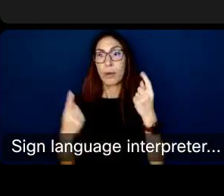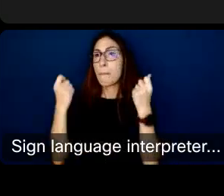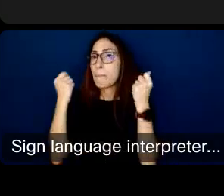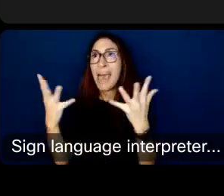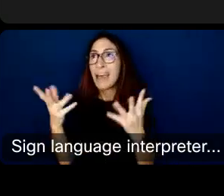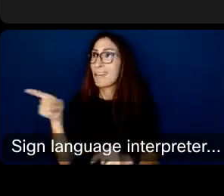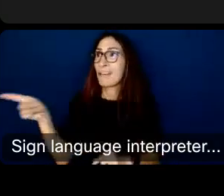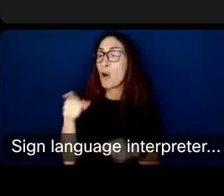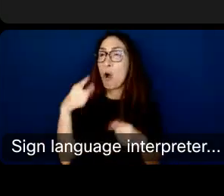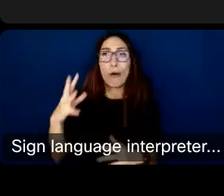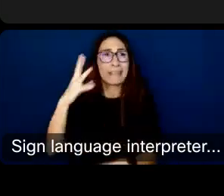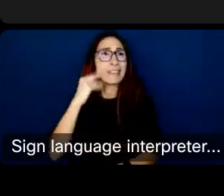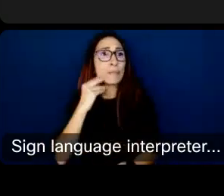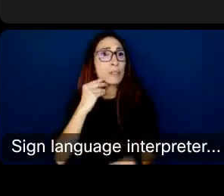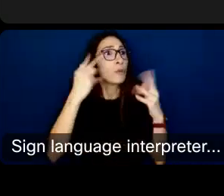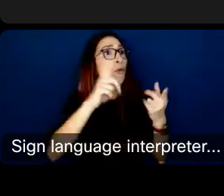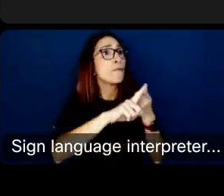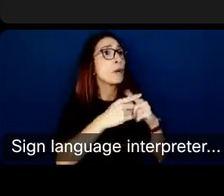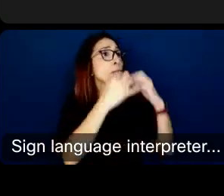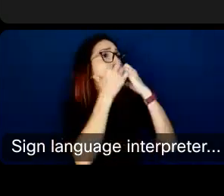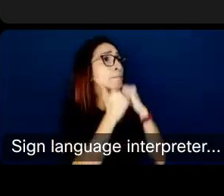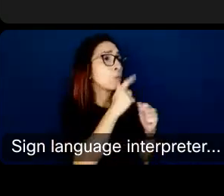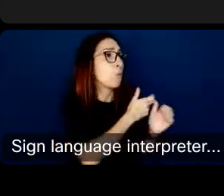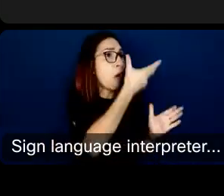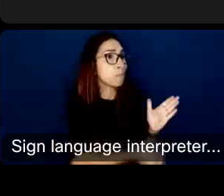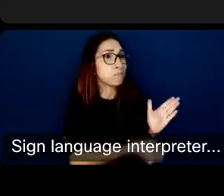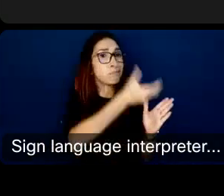beginning of the HIV epidemic before we had effective HIV